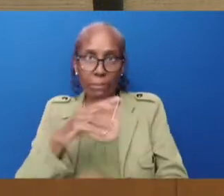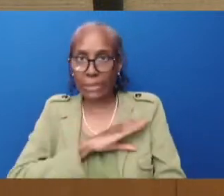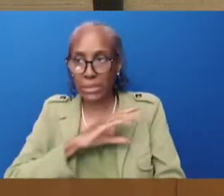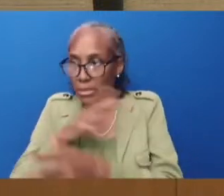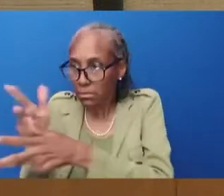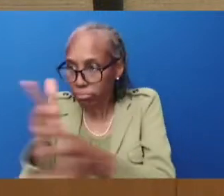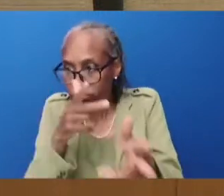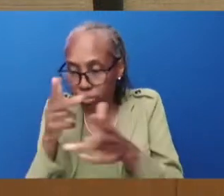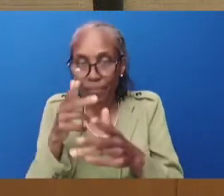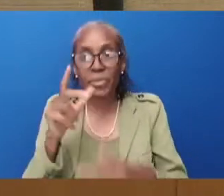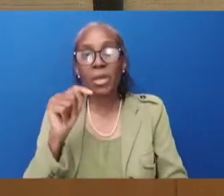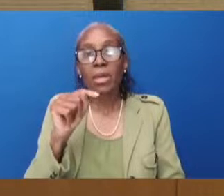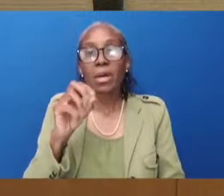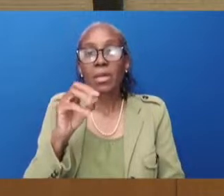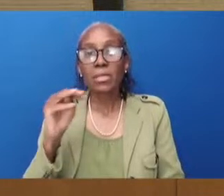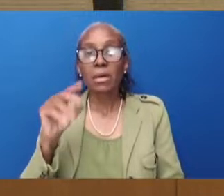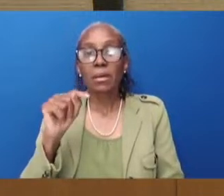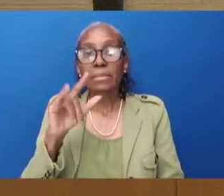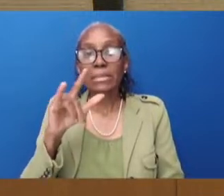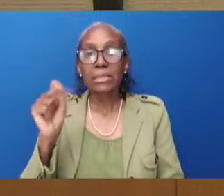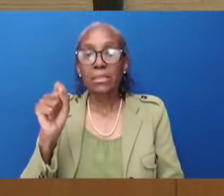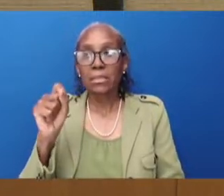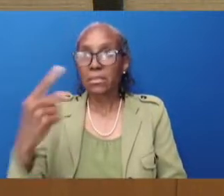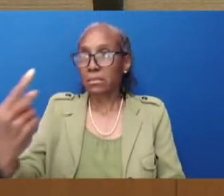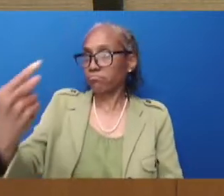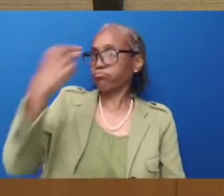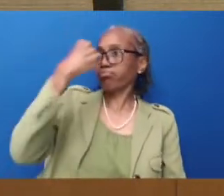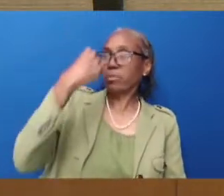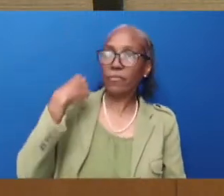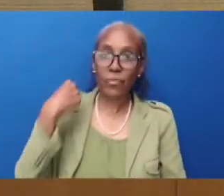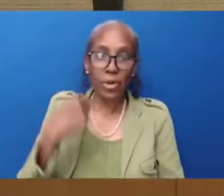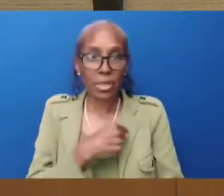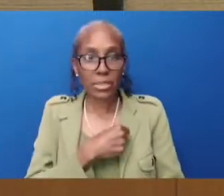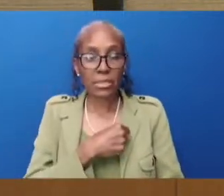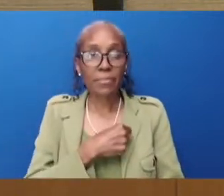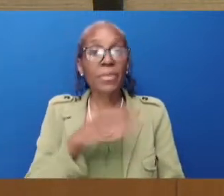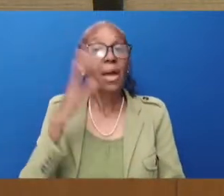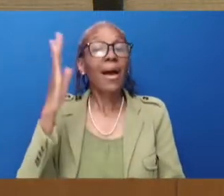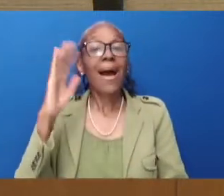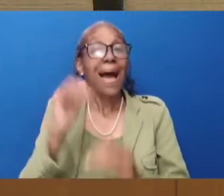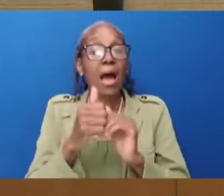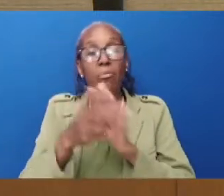SO WE DON'T HAVE TO WORRY ABOUT